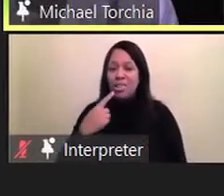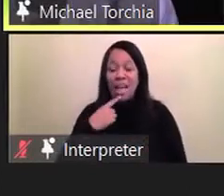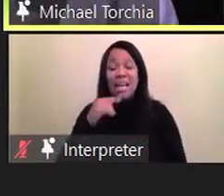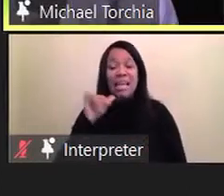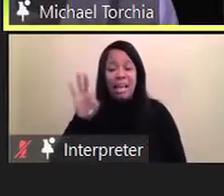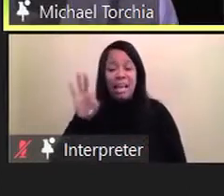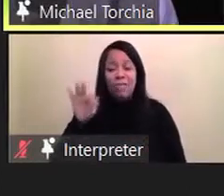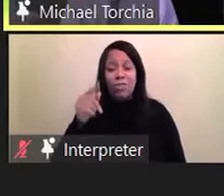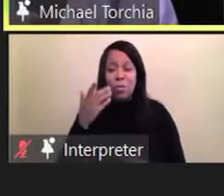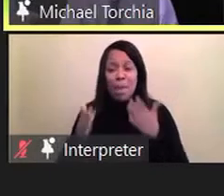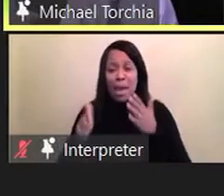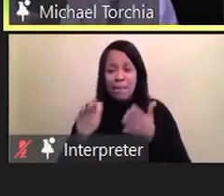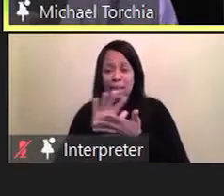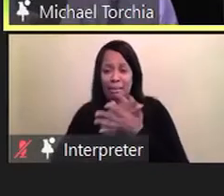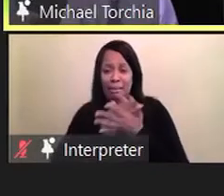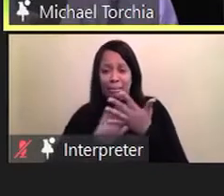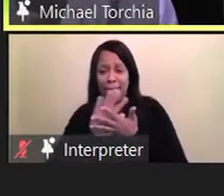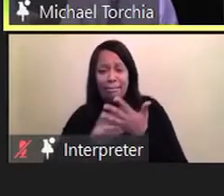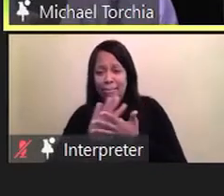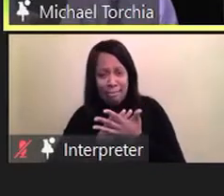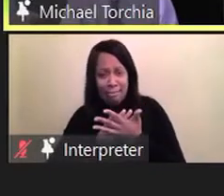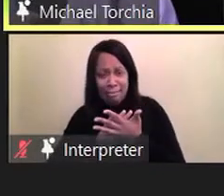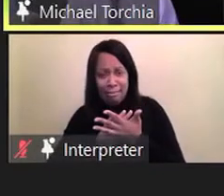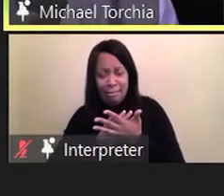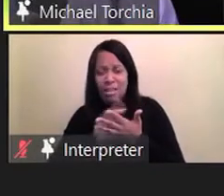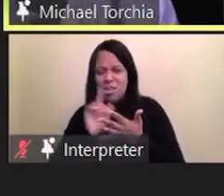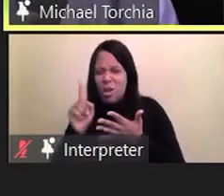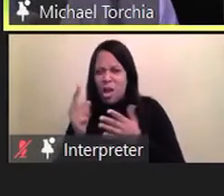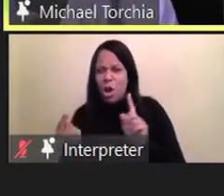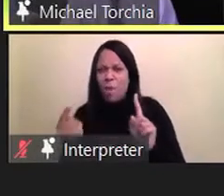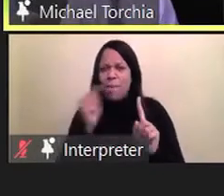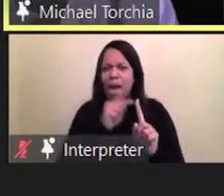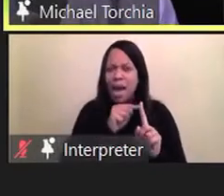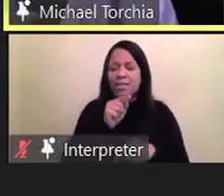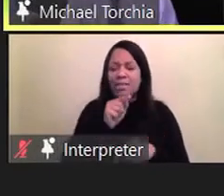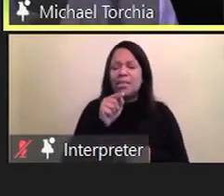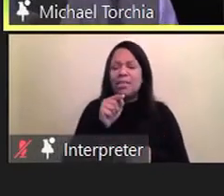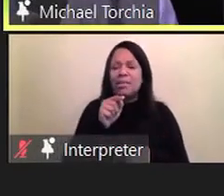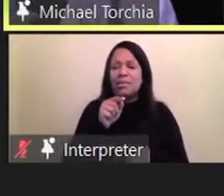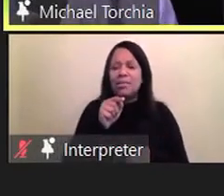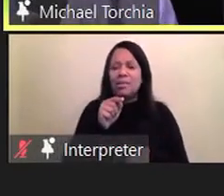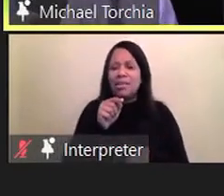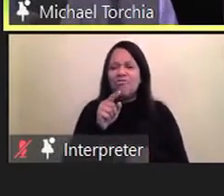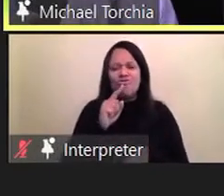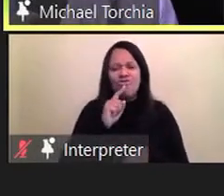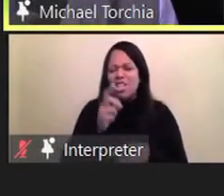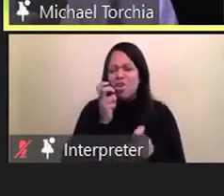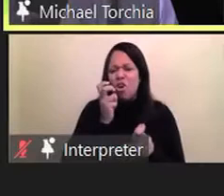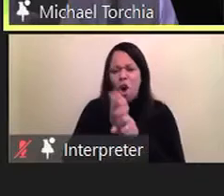to that slide for a second, the other one. It's hard to imagine something that's not covered by one of those things, but OK.